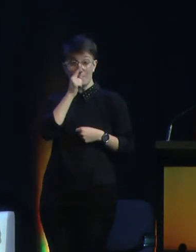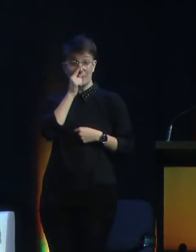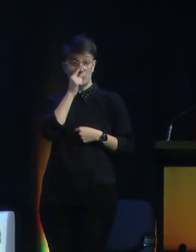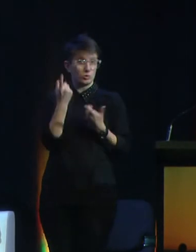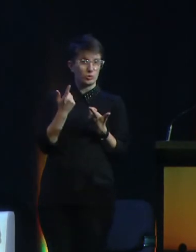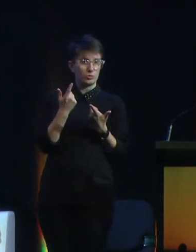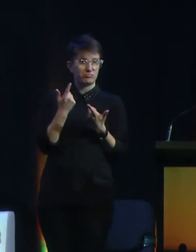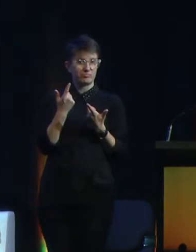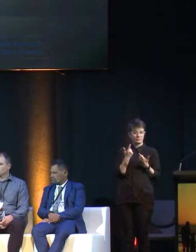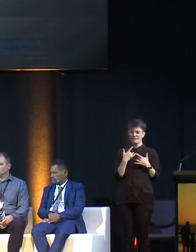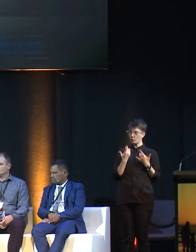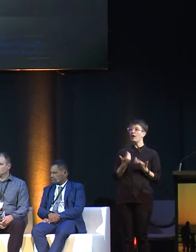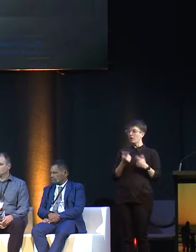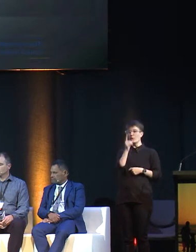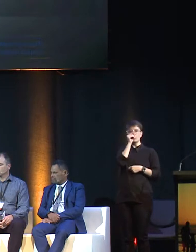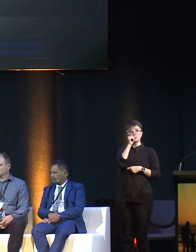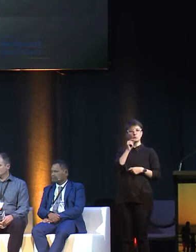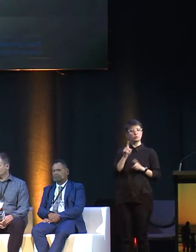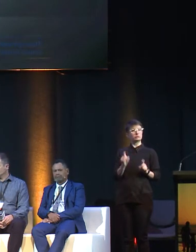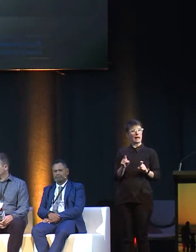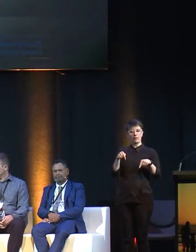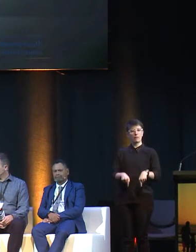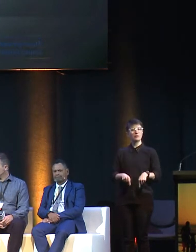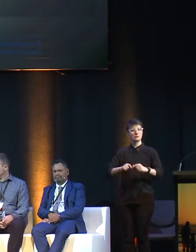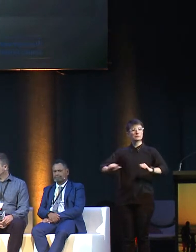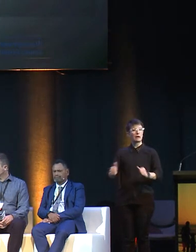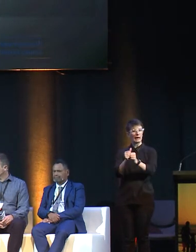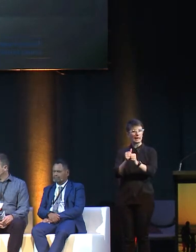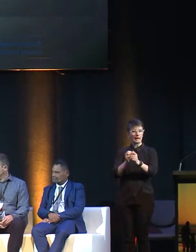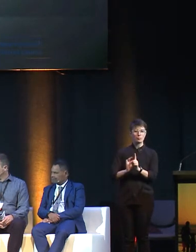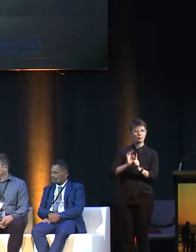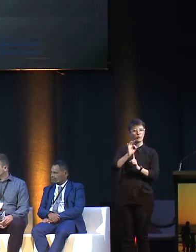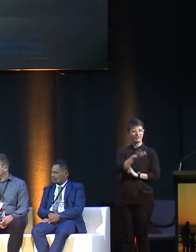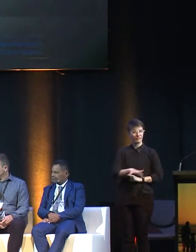region and make it even better. Grant: Thank you. I think if you look at the